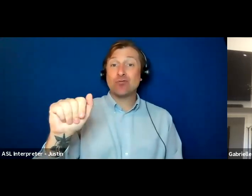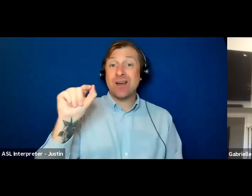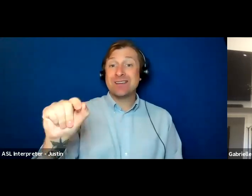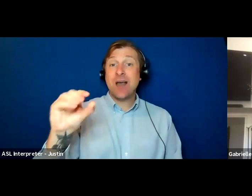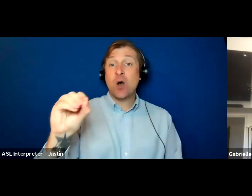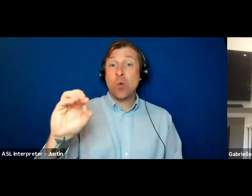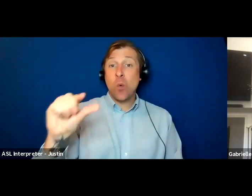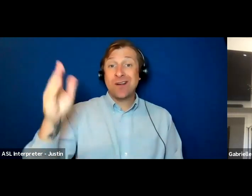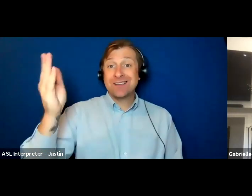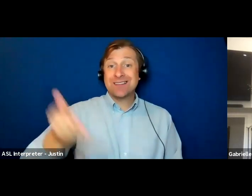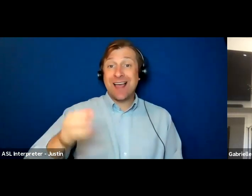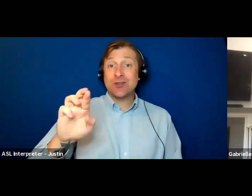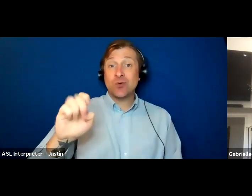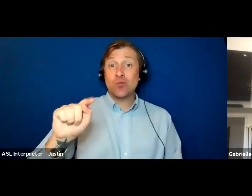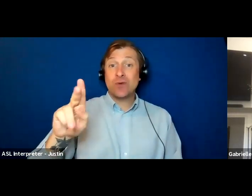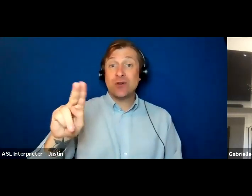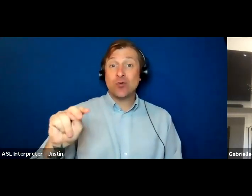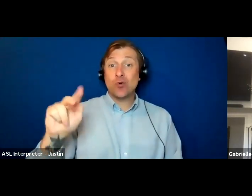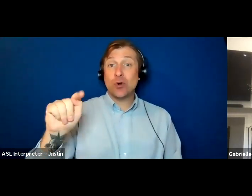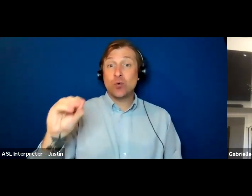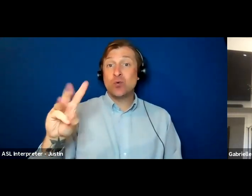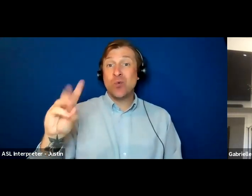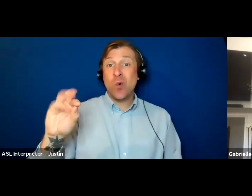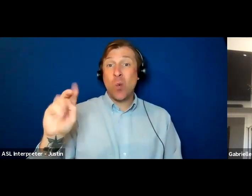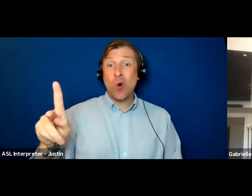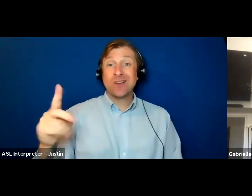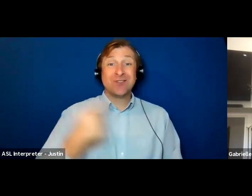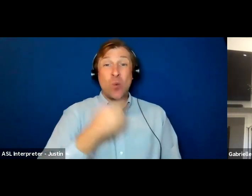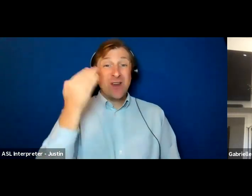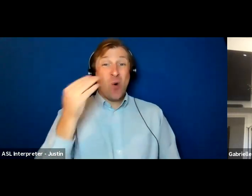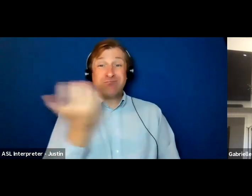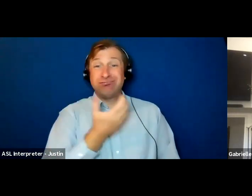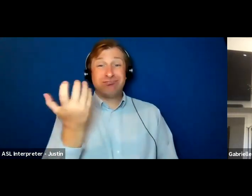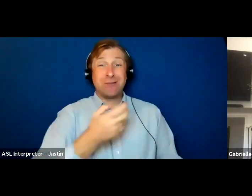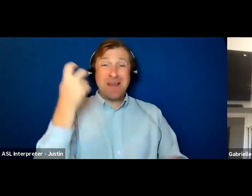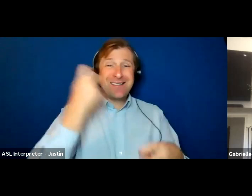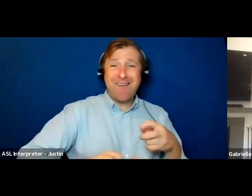Now we know how painful it has been for us to be out of work since the COVID crisis first began.